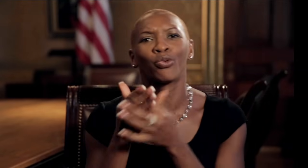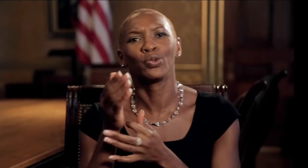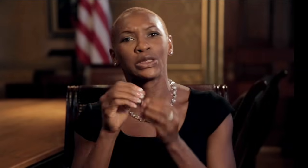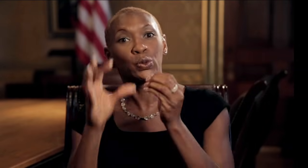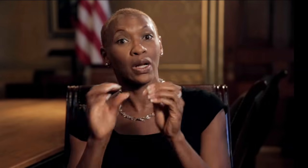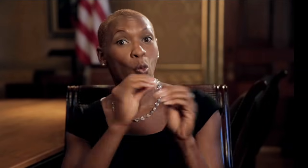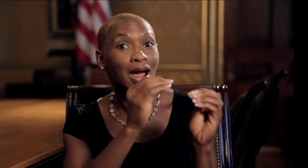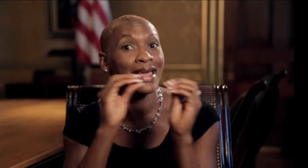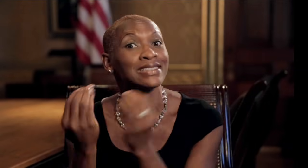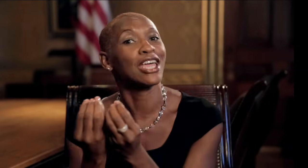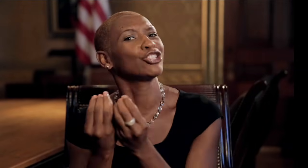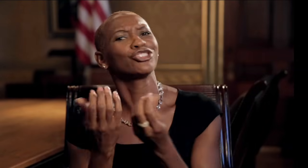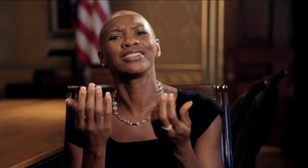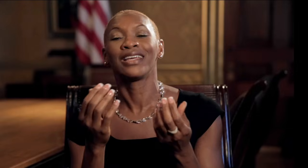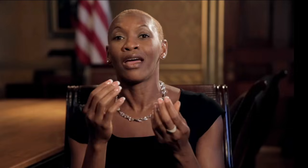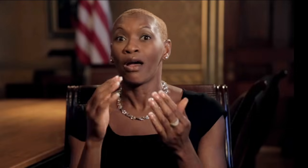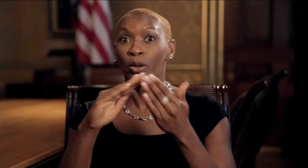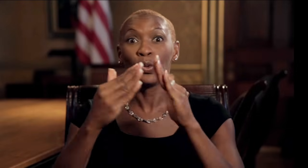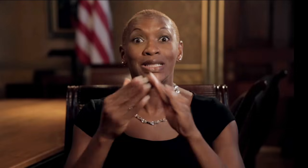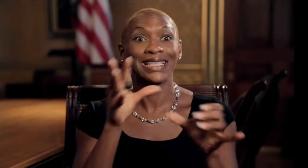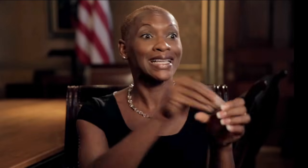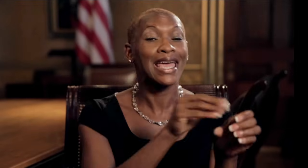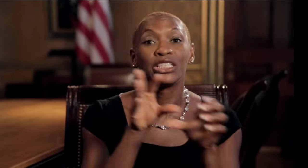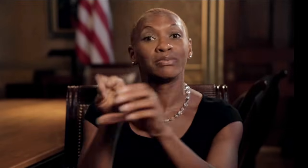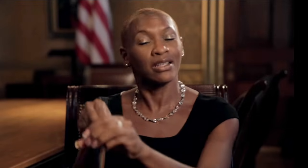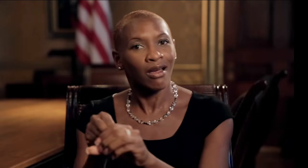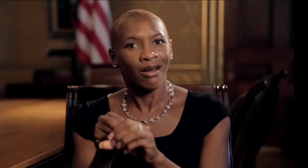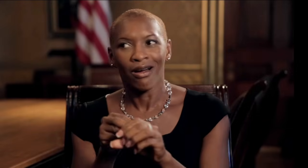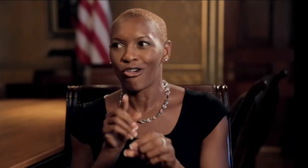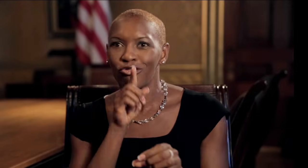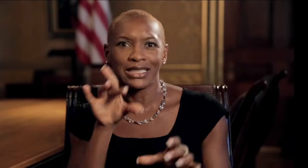through student organizations and community engagement.